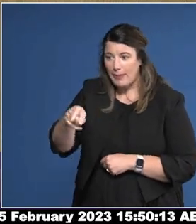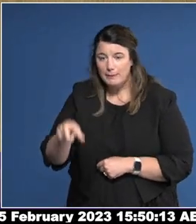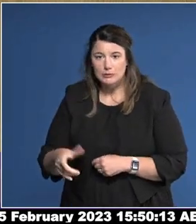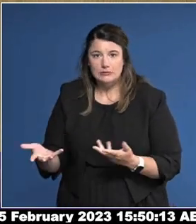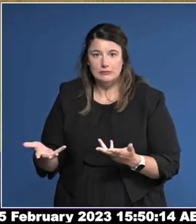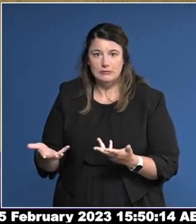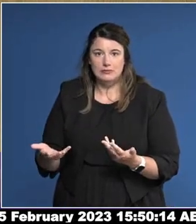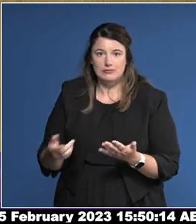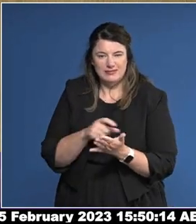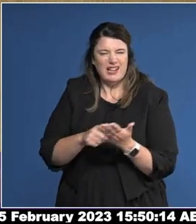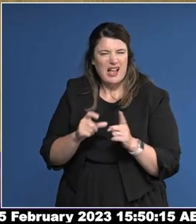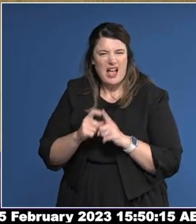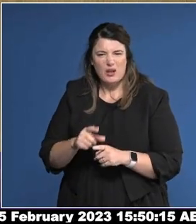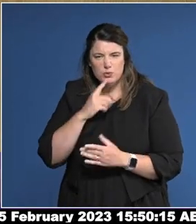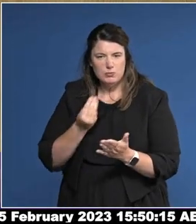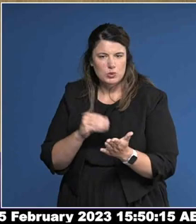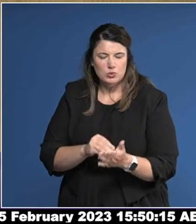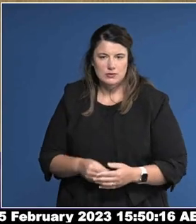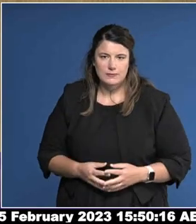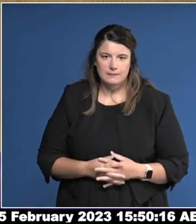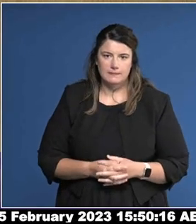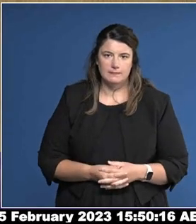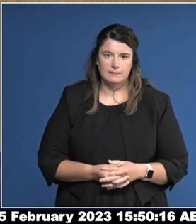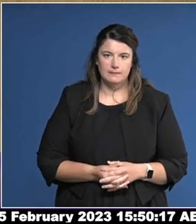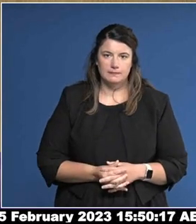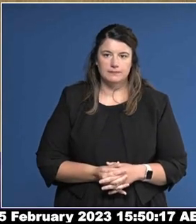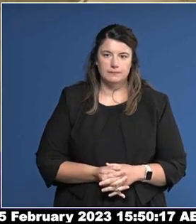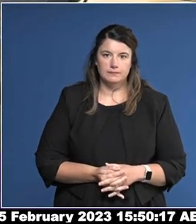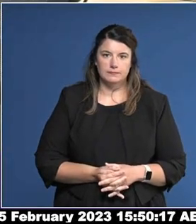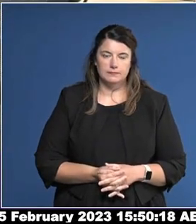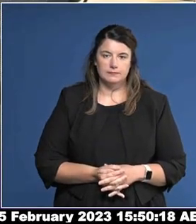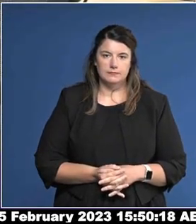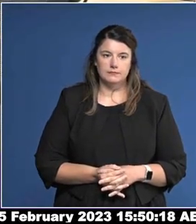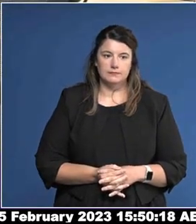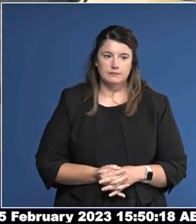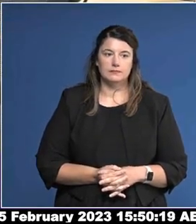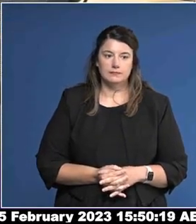Turning to a couple of other topics, because I need to keep this moving.